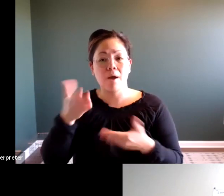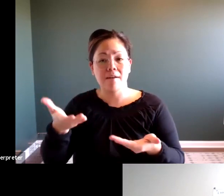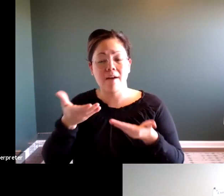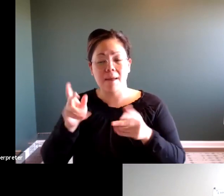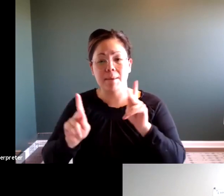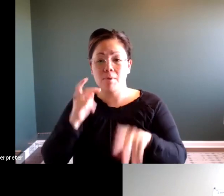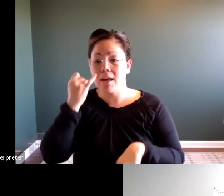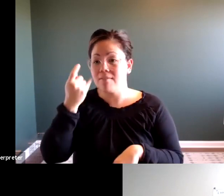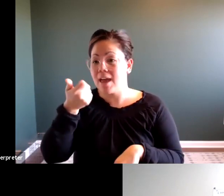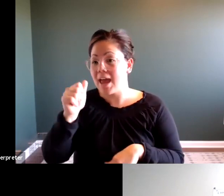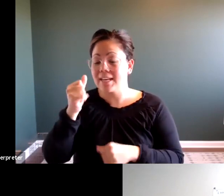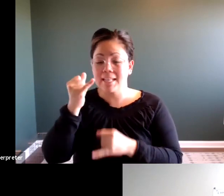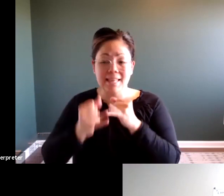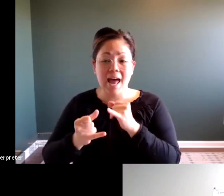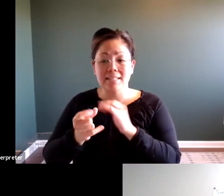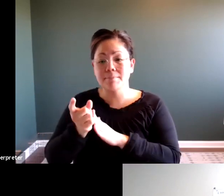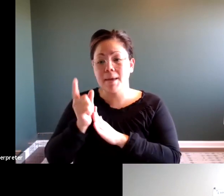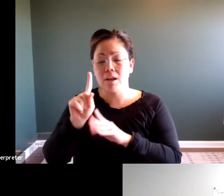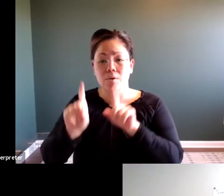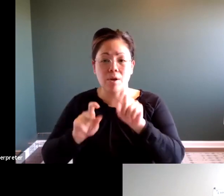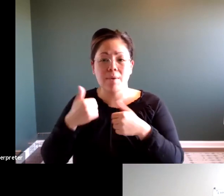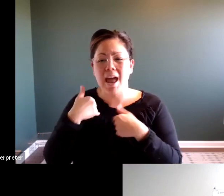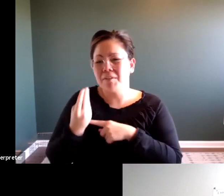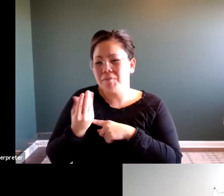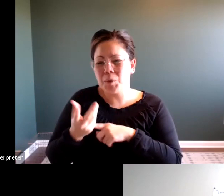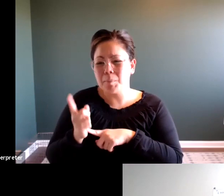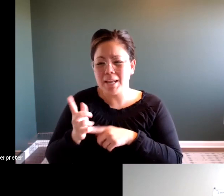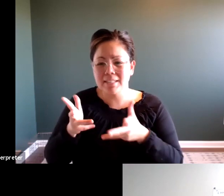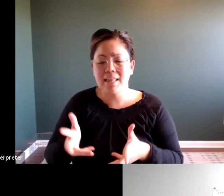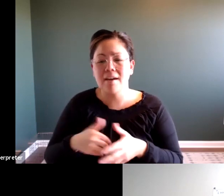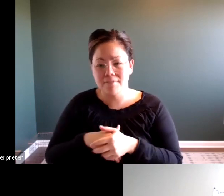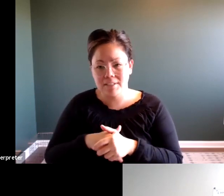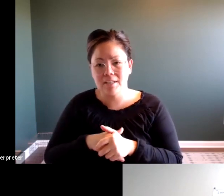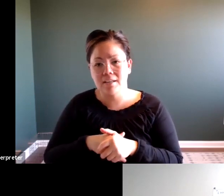If there's any last questions we still have just a couple of minutes of Dr. Weaver's time.